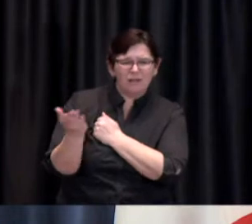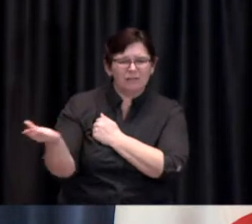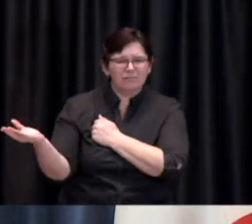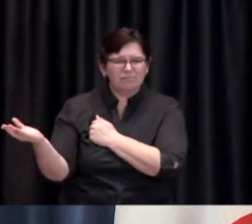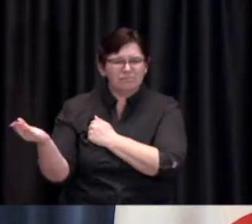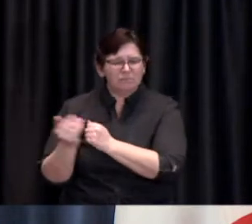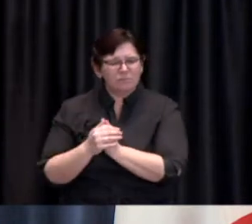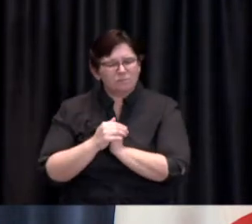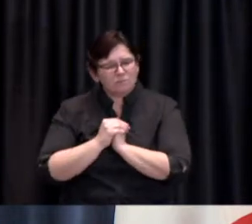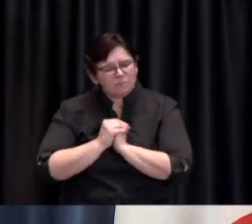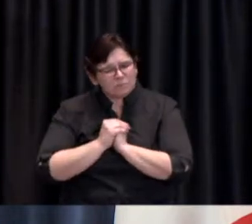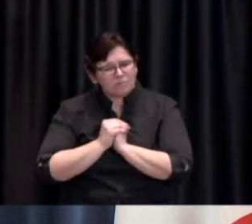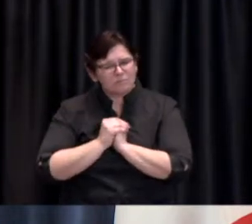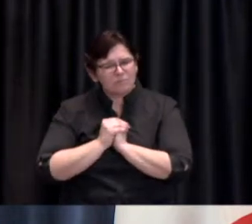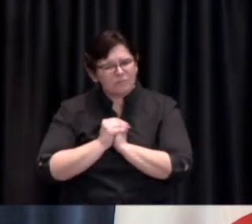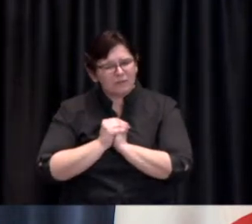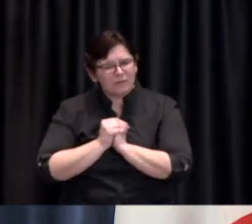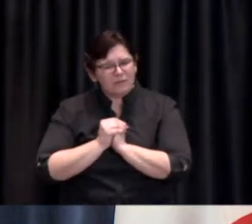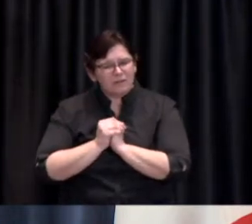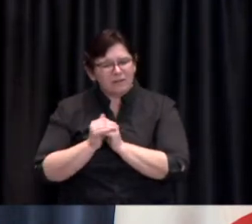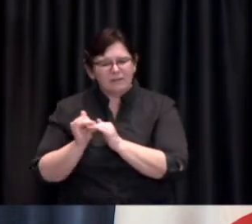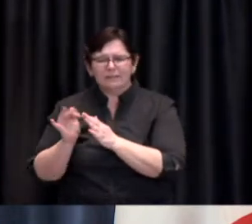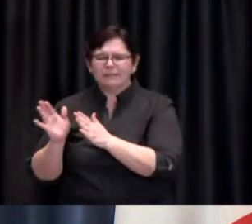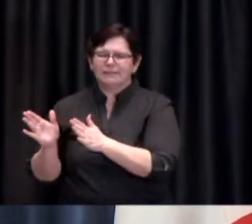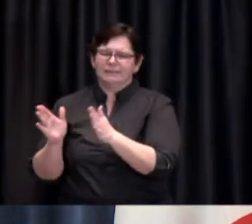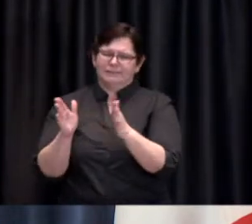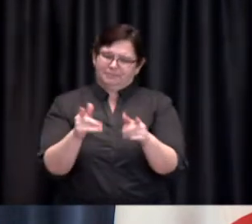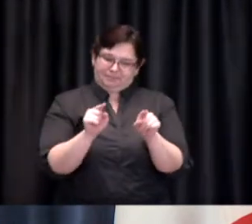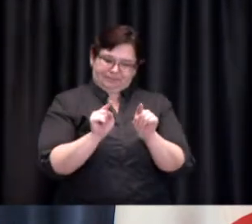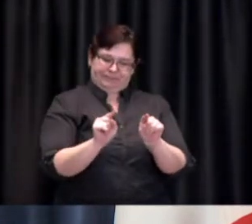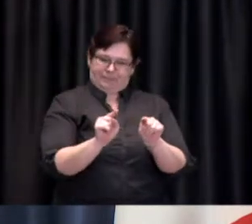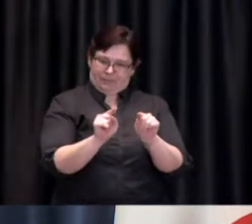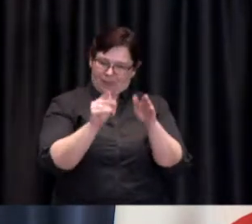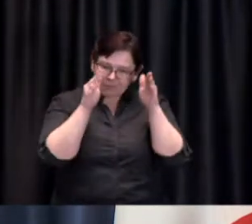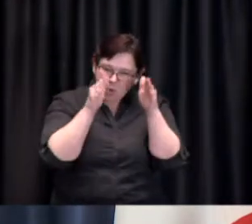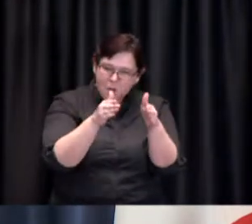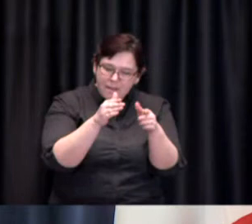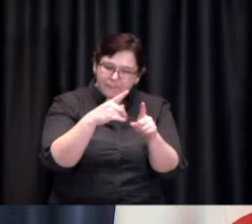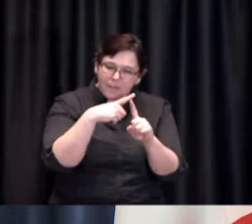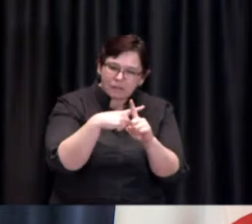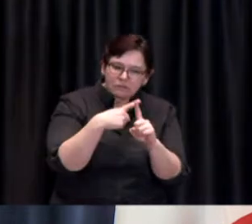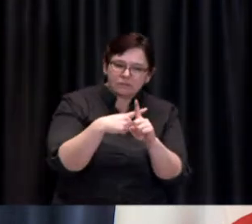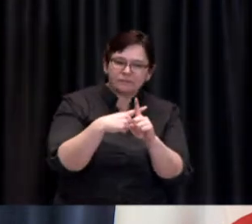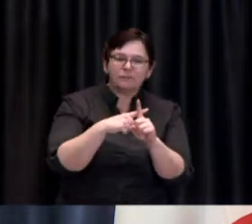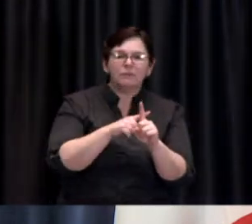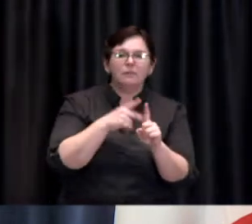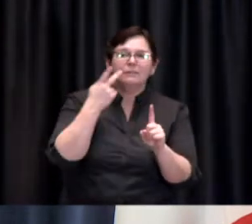On a more positive note what we are seeing is now that those long-term care settings and retirement